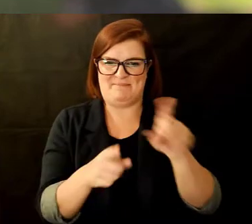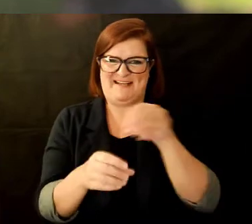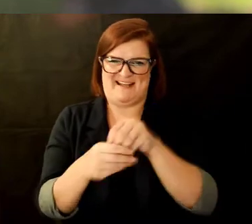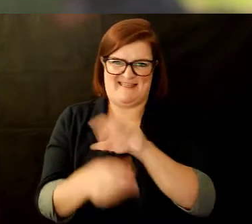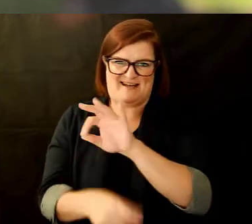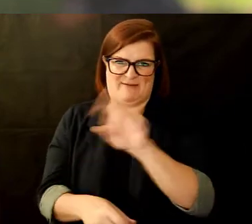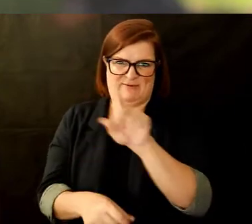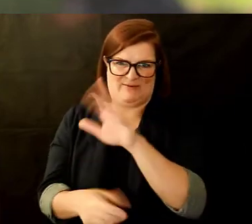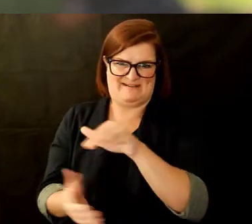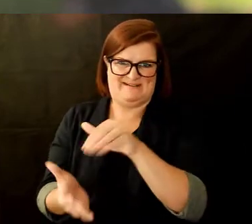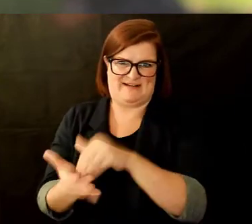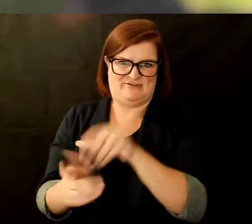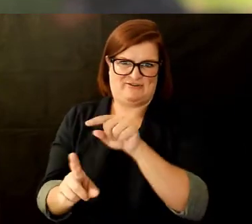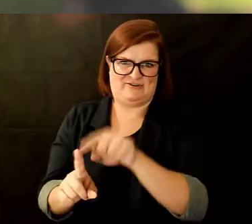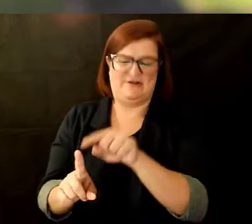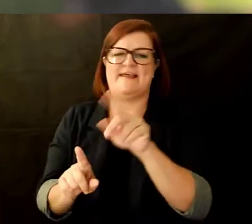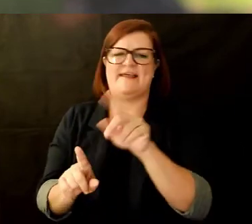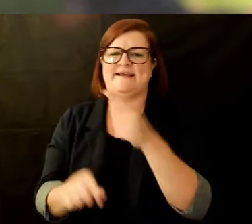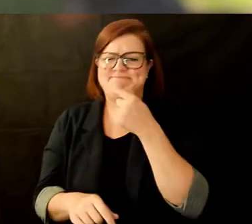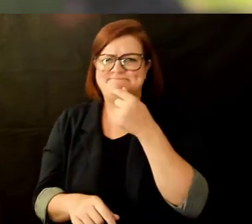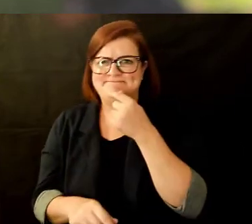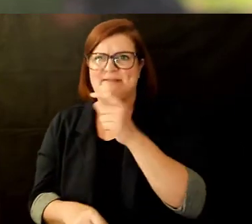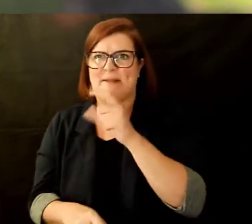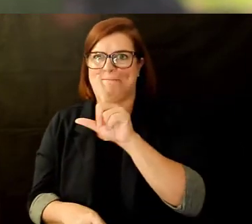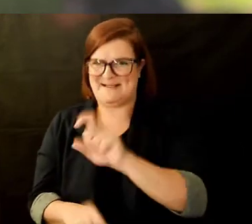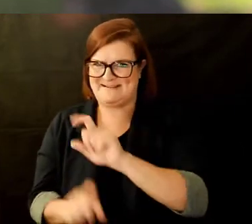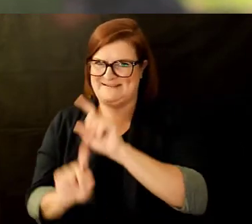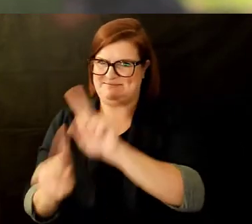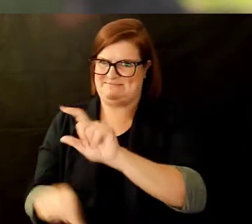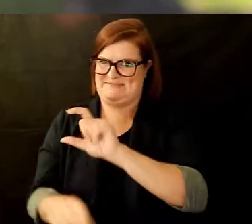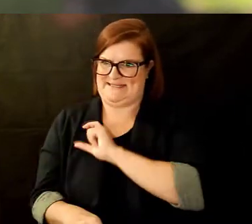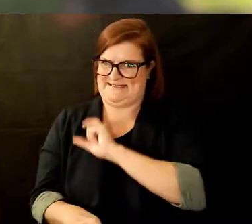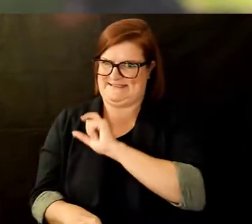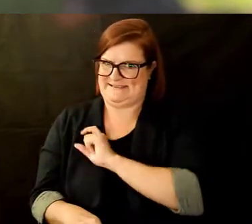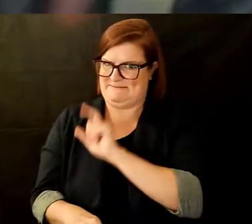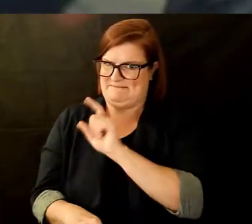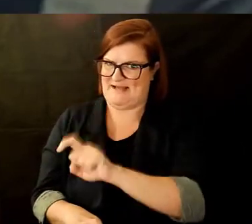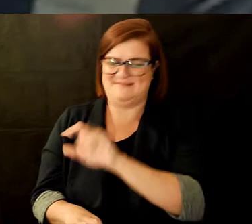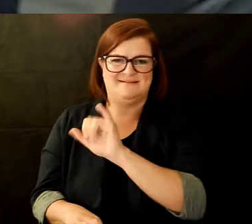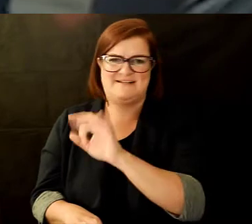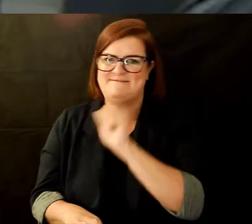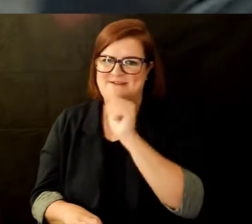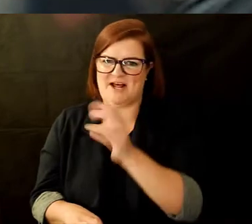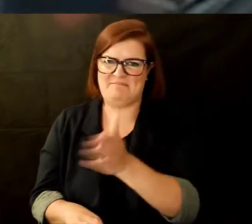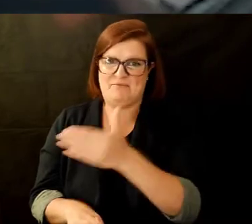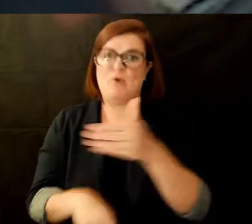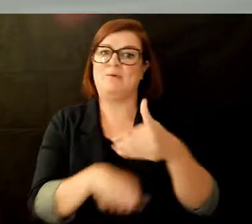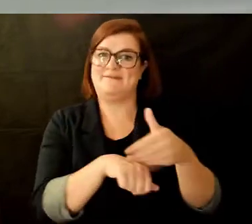says, is this law enforcement in nature, is there a legal component? And if there's not, let's send a social worker,